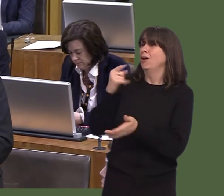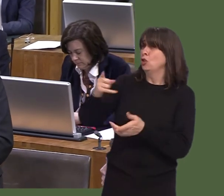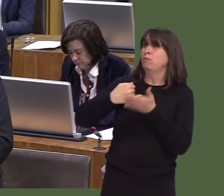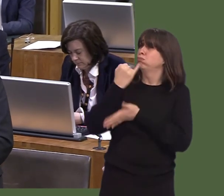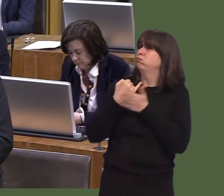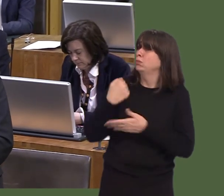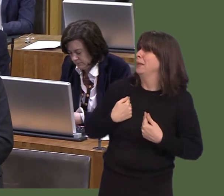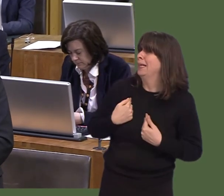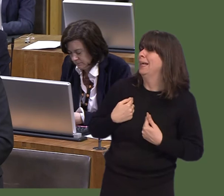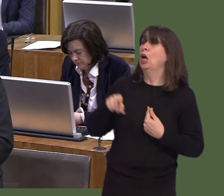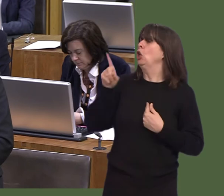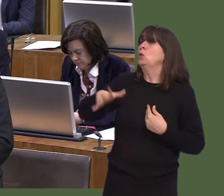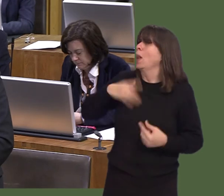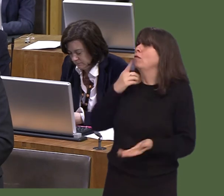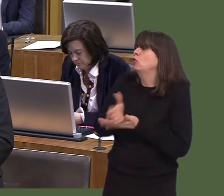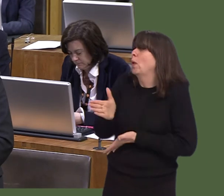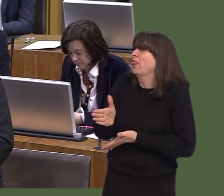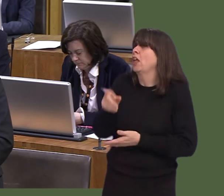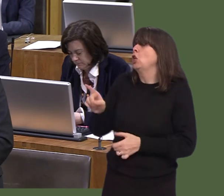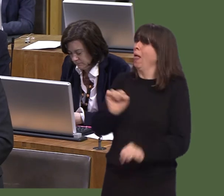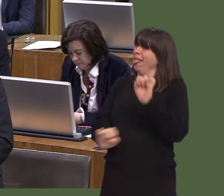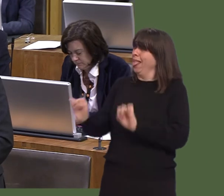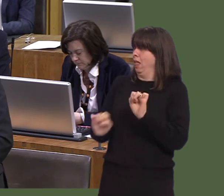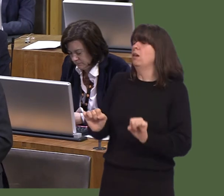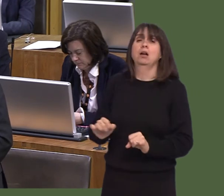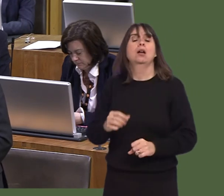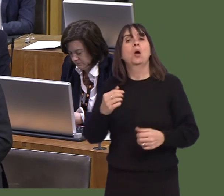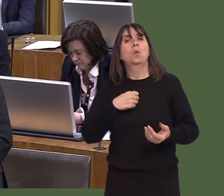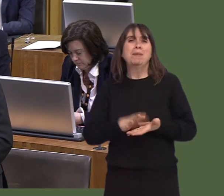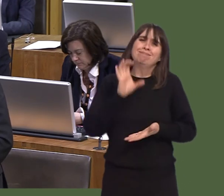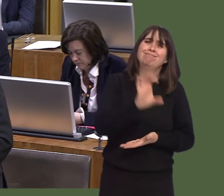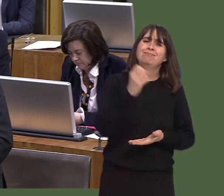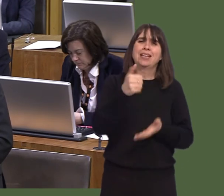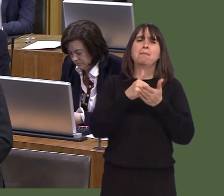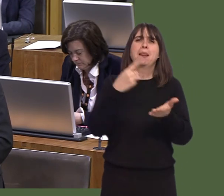I have put to you twice now the escalation in the deficit situation that Hywel Dda faces: £70 million, £148 million of deficit over three years.